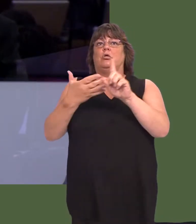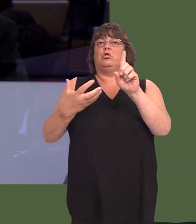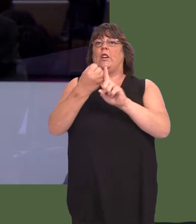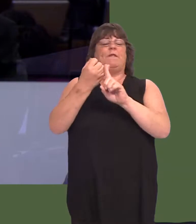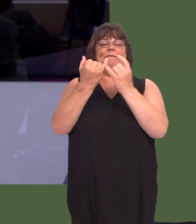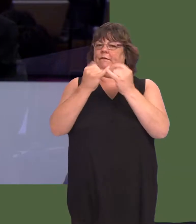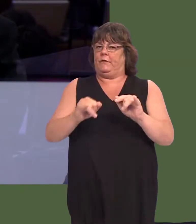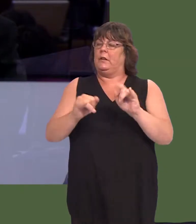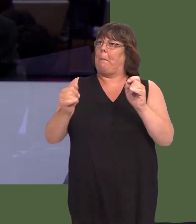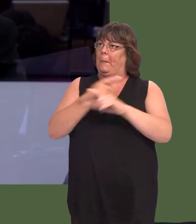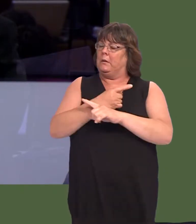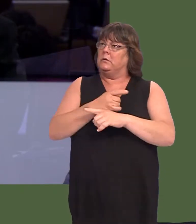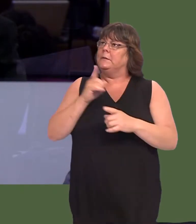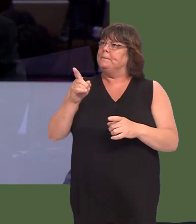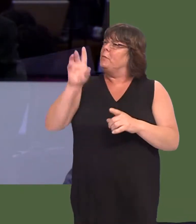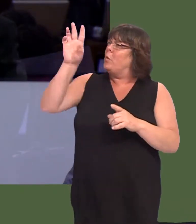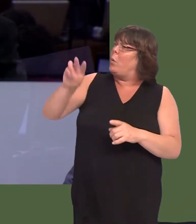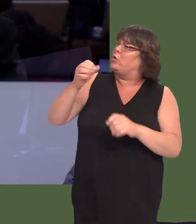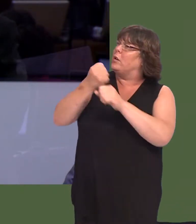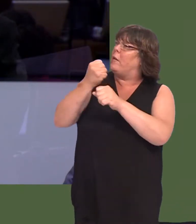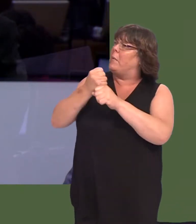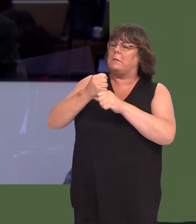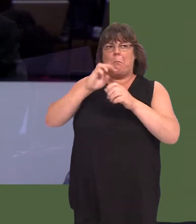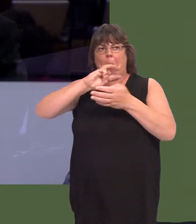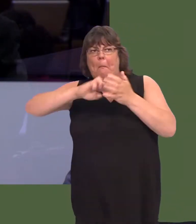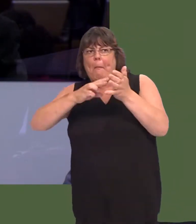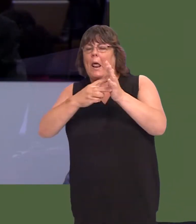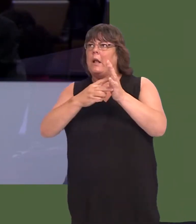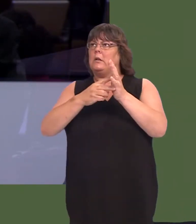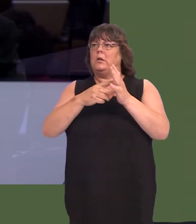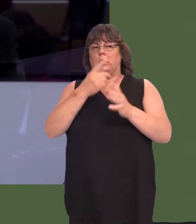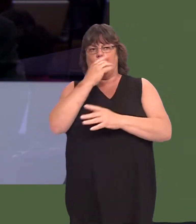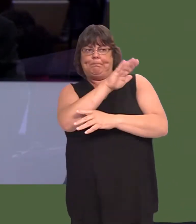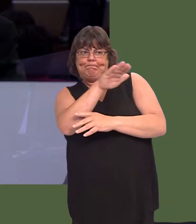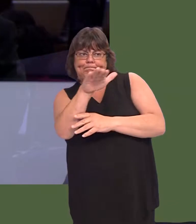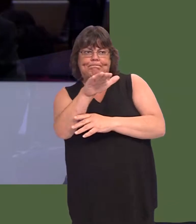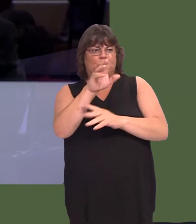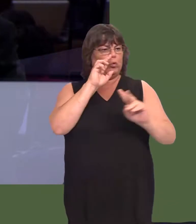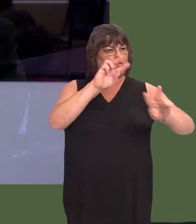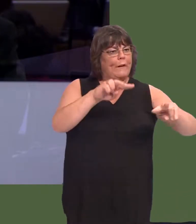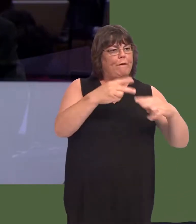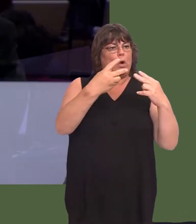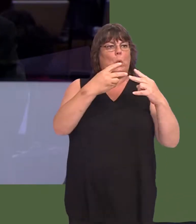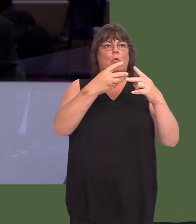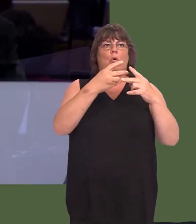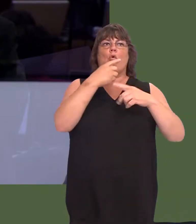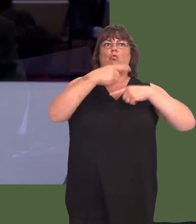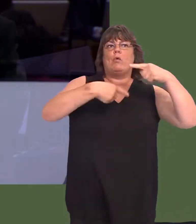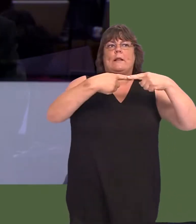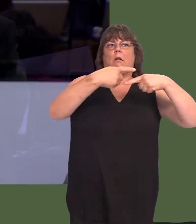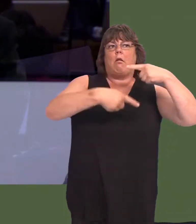Does the Welsh Government have plans to review recycling targets in Wales, and, if they are